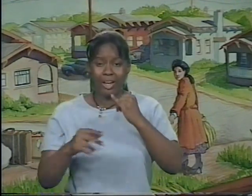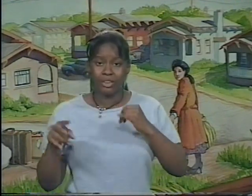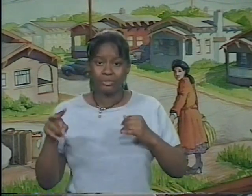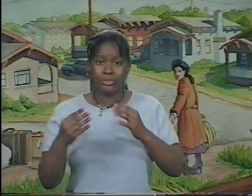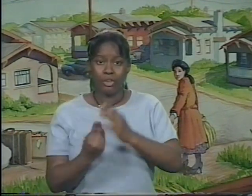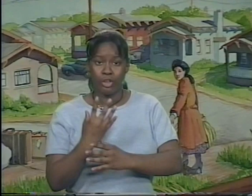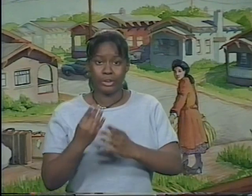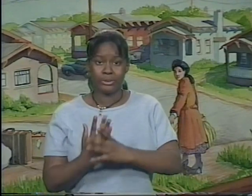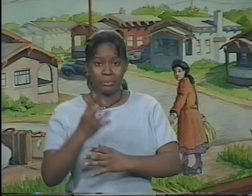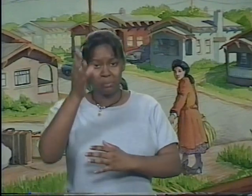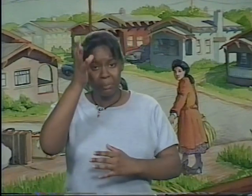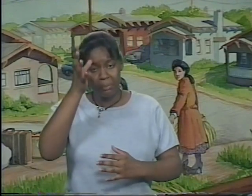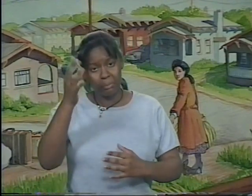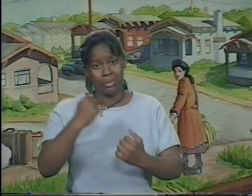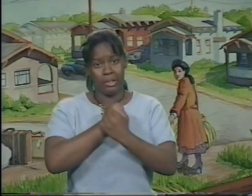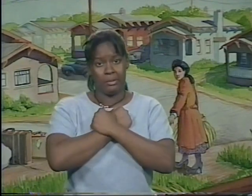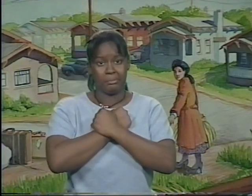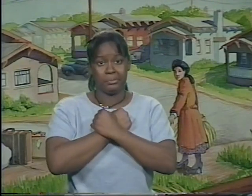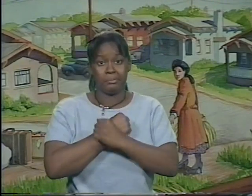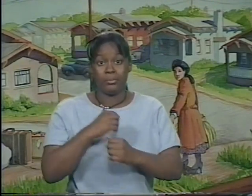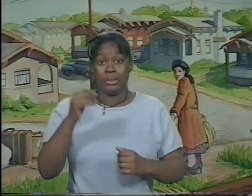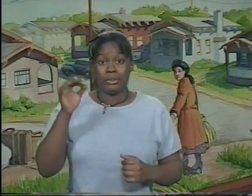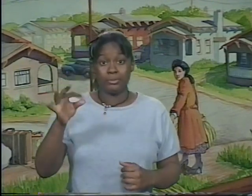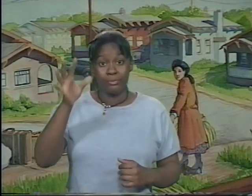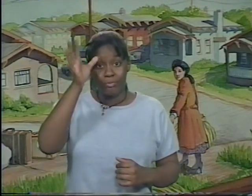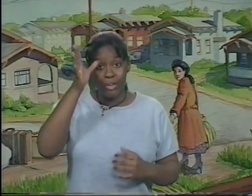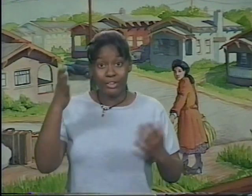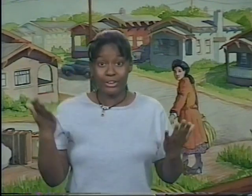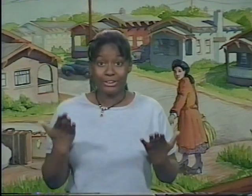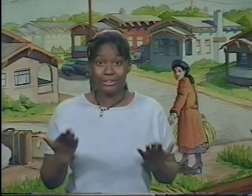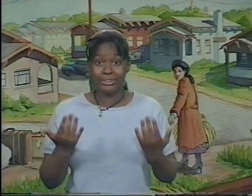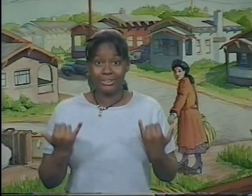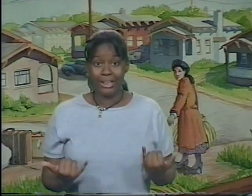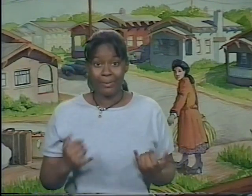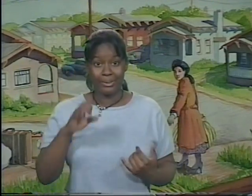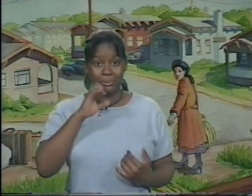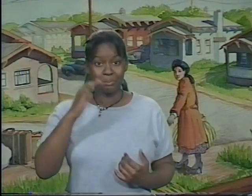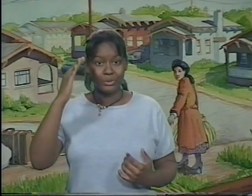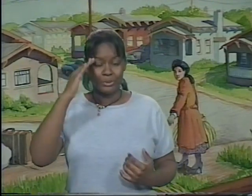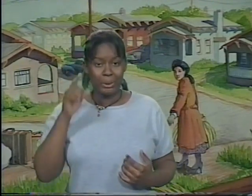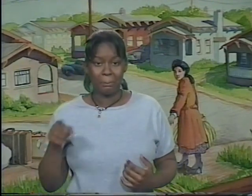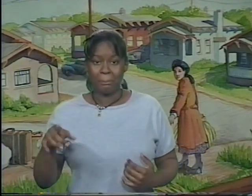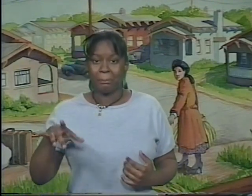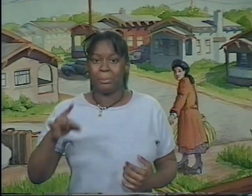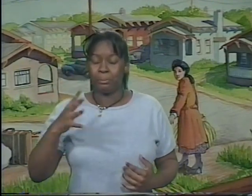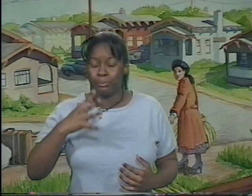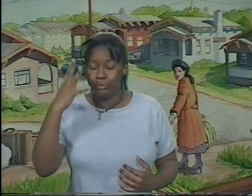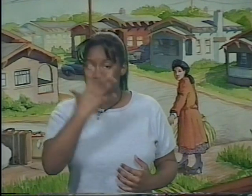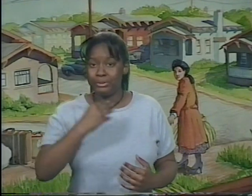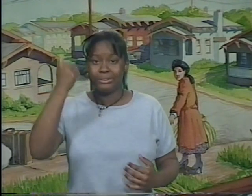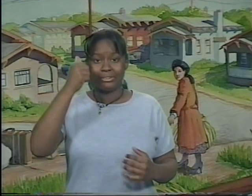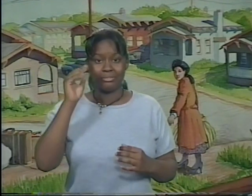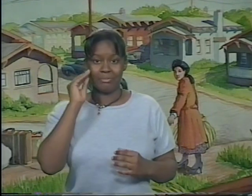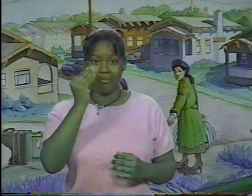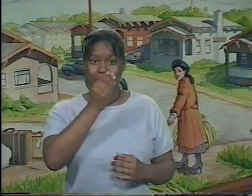They went out for a last look at the garden Papa loved. If he were here now, Emi knew he would pick one